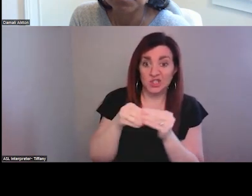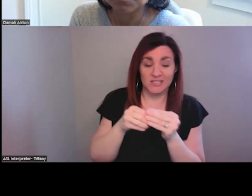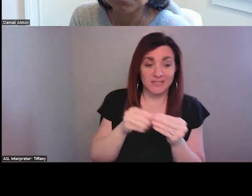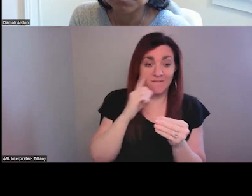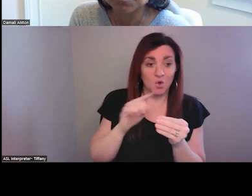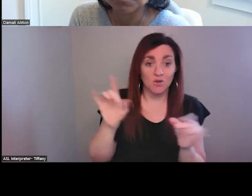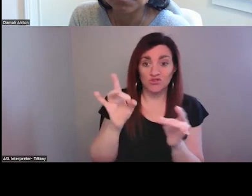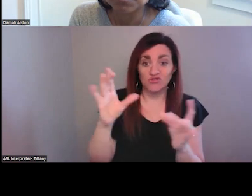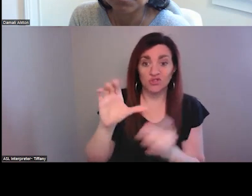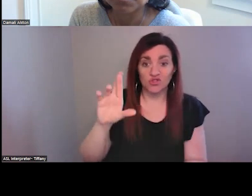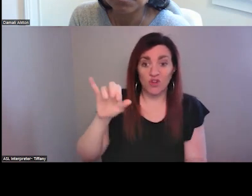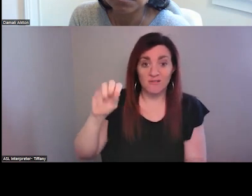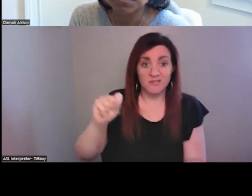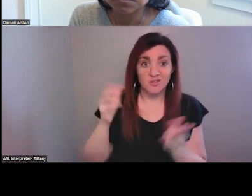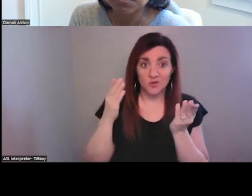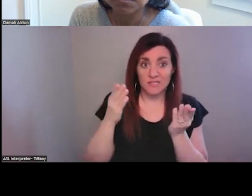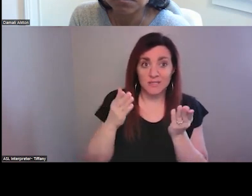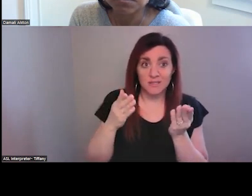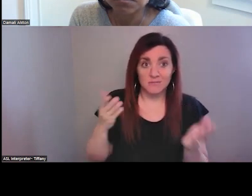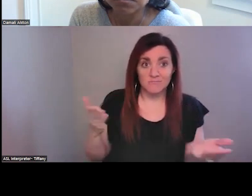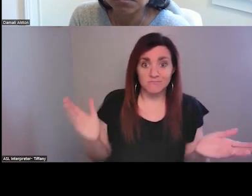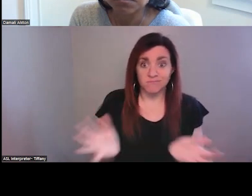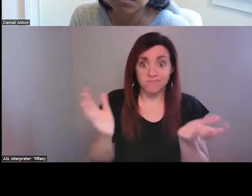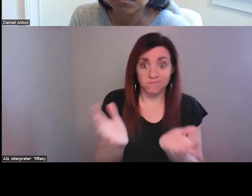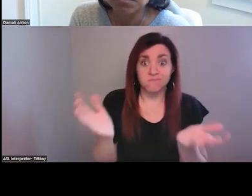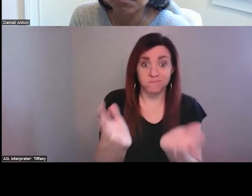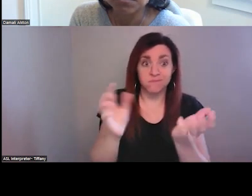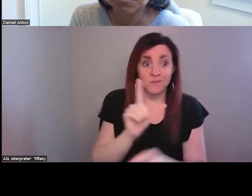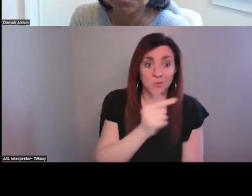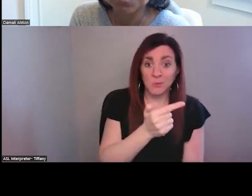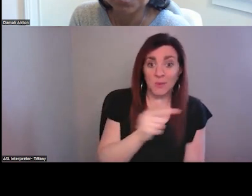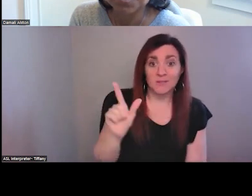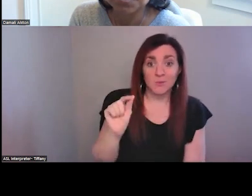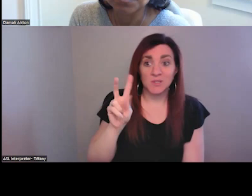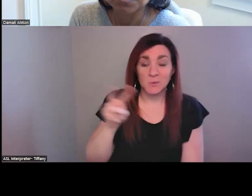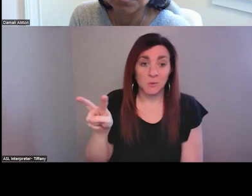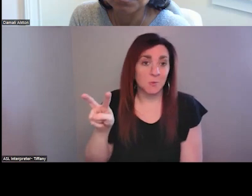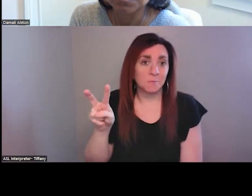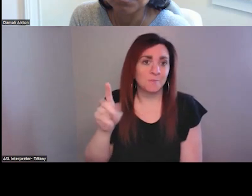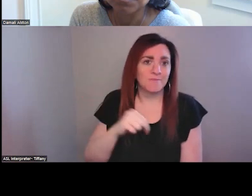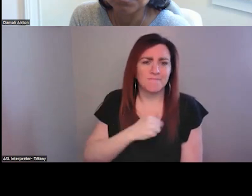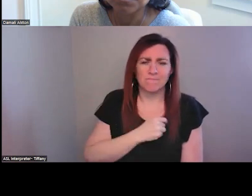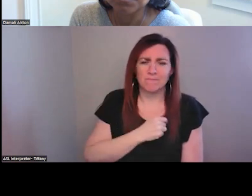WE REALLY RAMPED THAT UP IN 2021 AND 22. WE ARE REALLY EXCITED